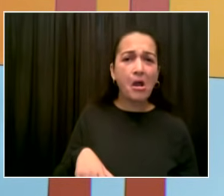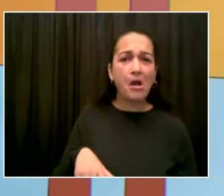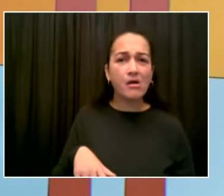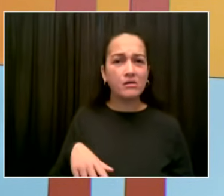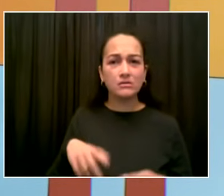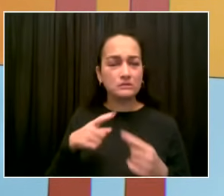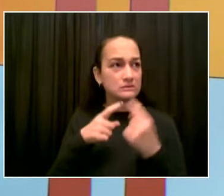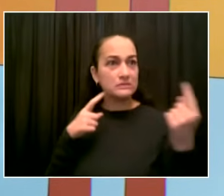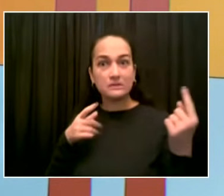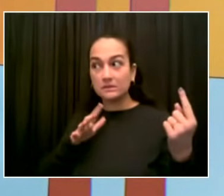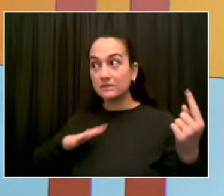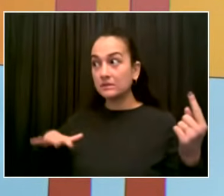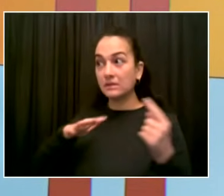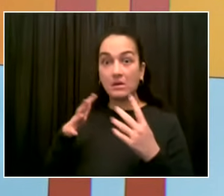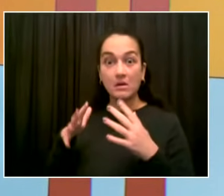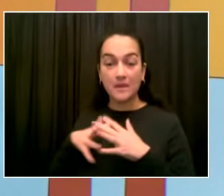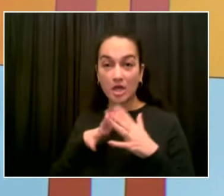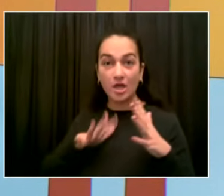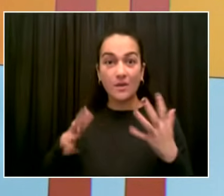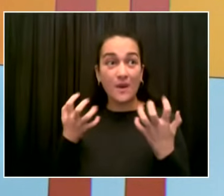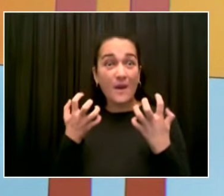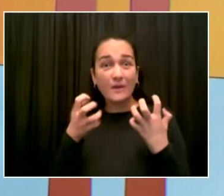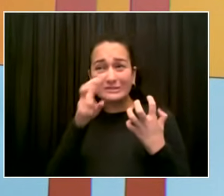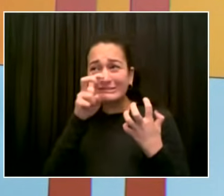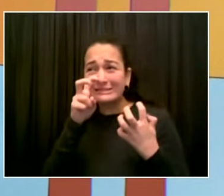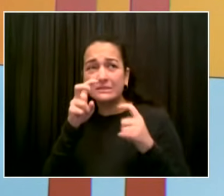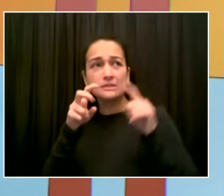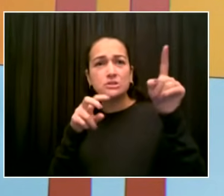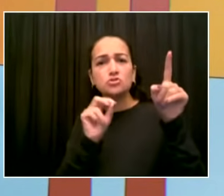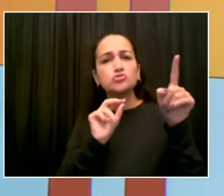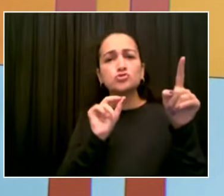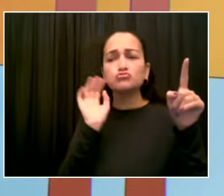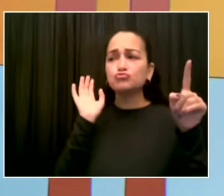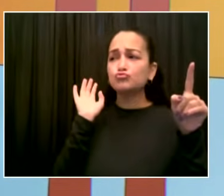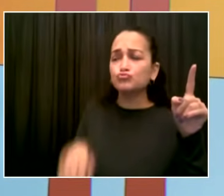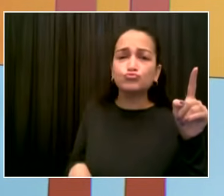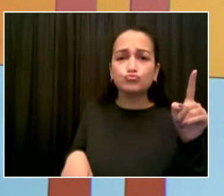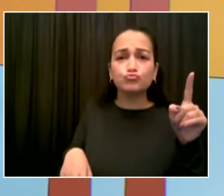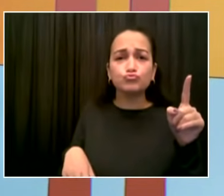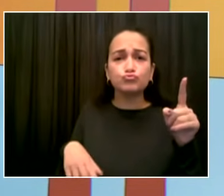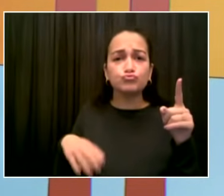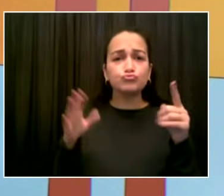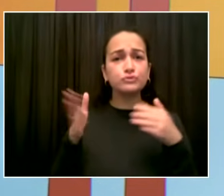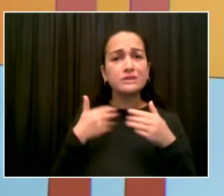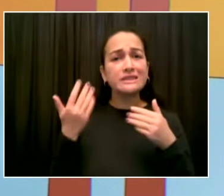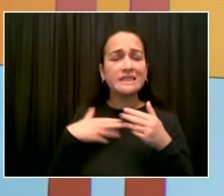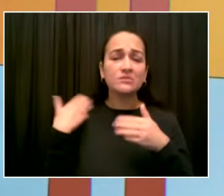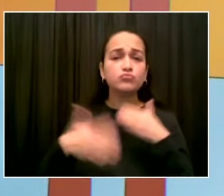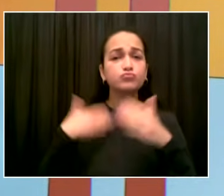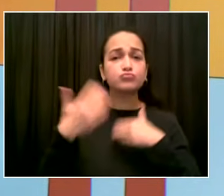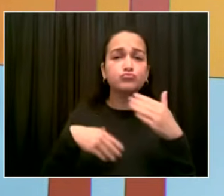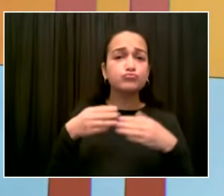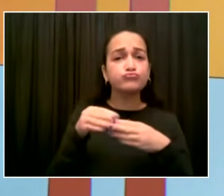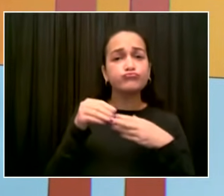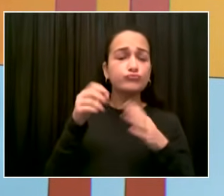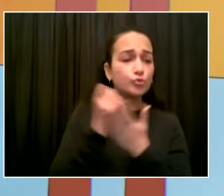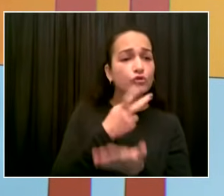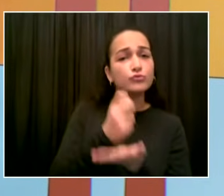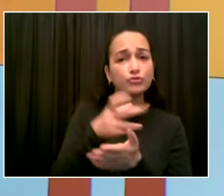SAFETY GLEISTILAON WILL FLY IN THE FACE OF THE VTAS MAJORITY OF AMERICANS. SO WITH THAT SAID, STEVE, I DON'T WANT TO